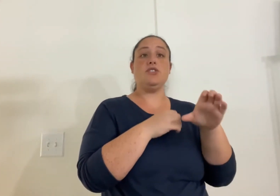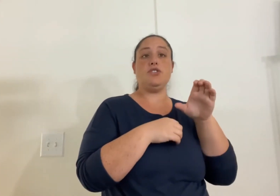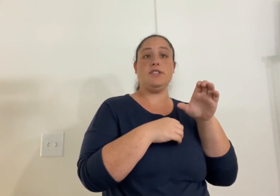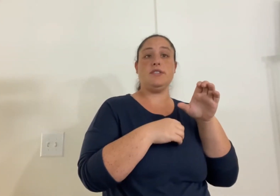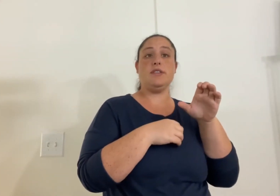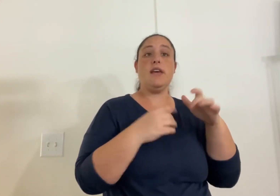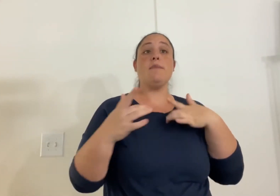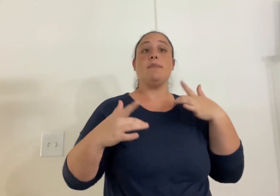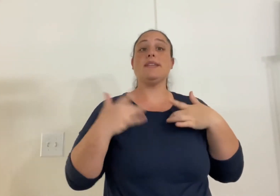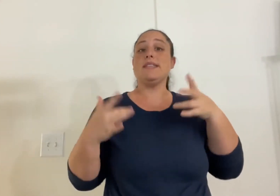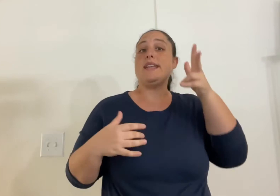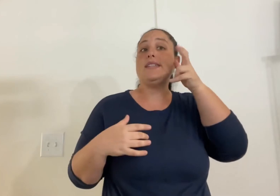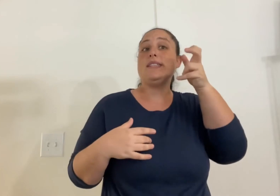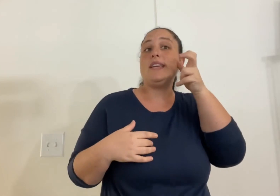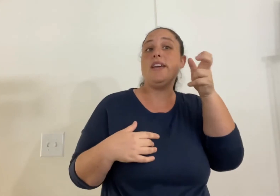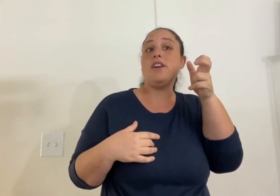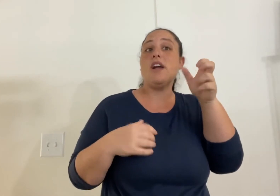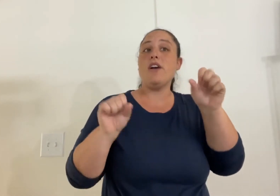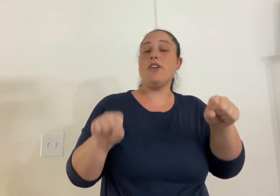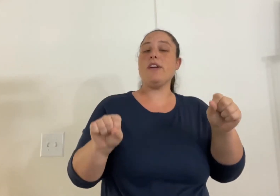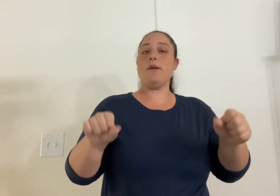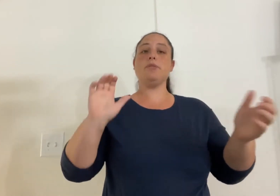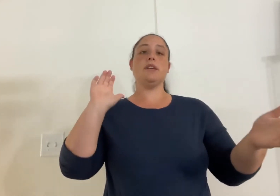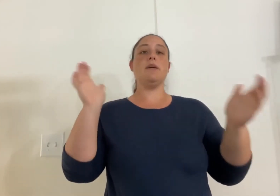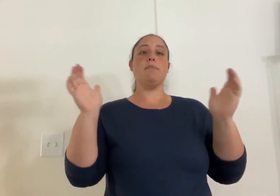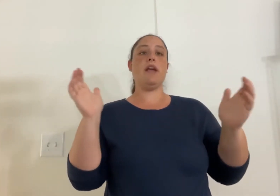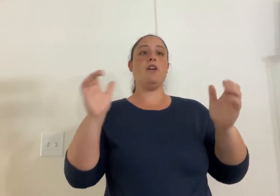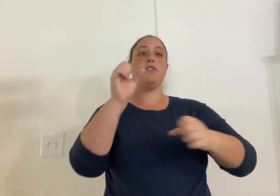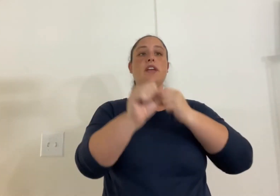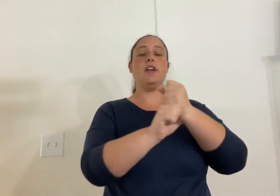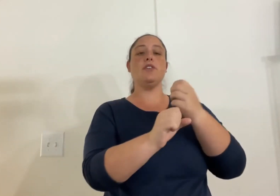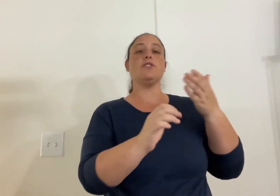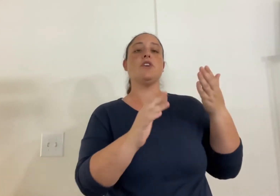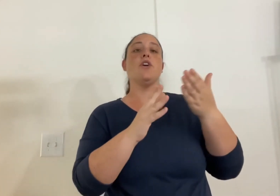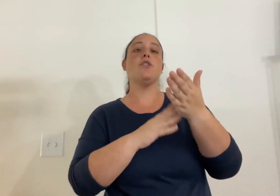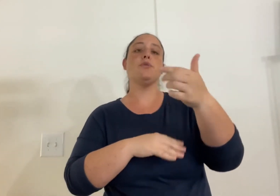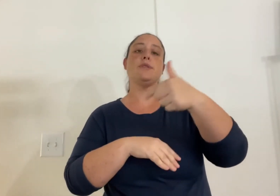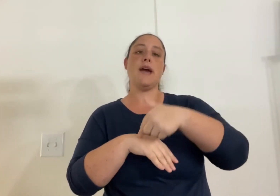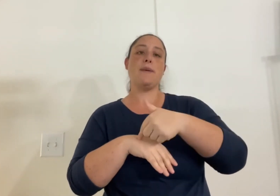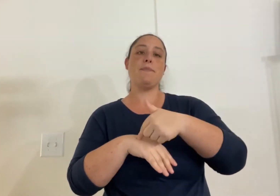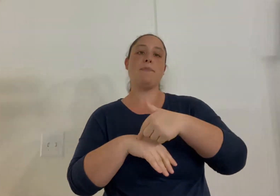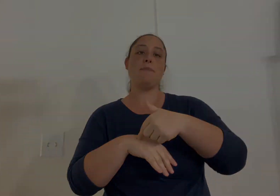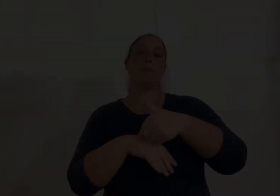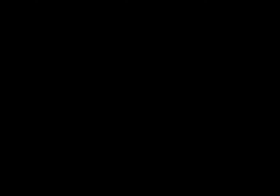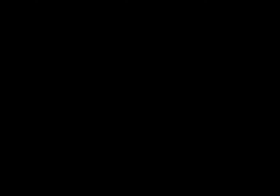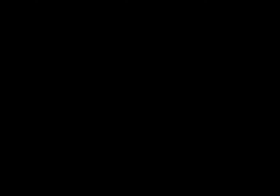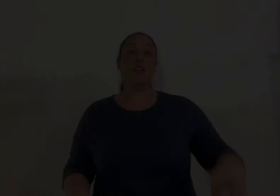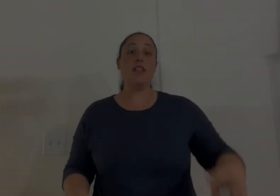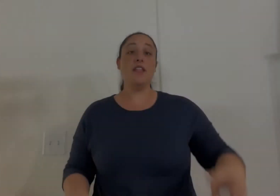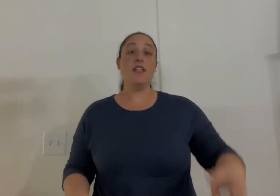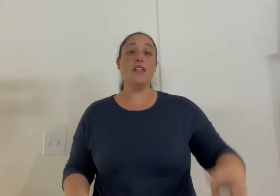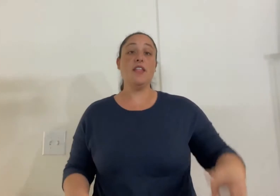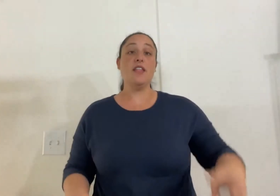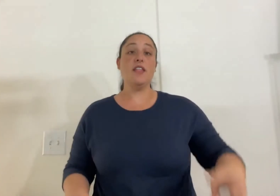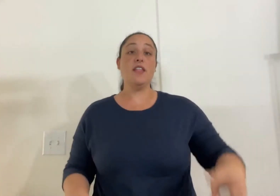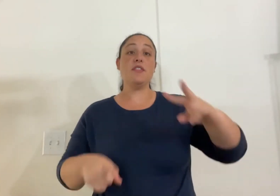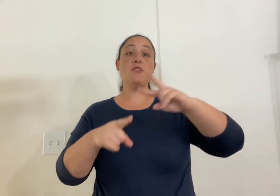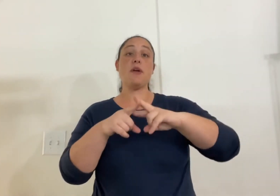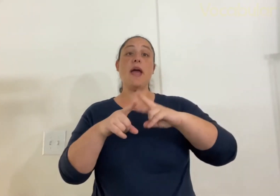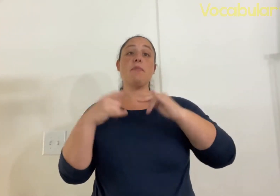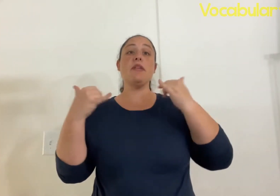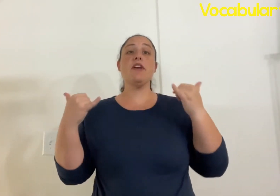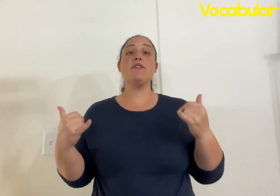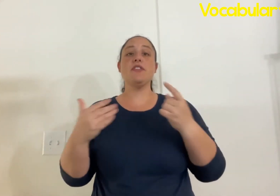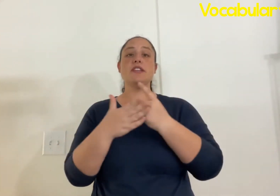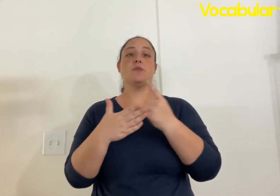I am excited to hear how you are able to compare the years.